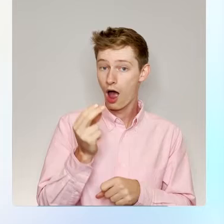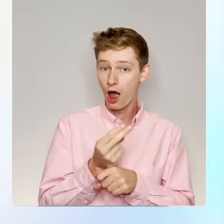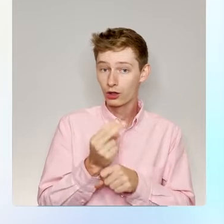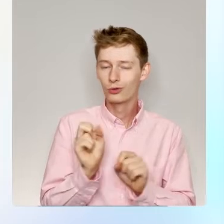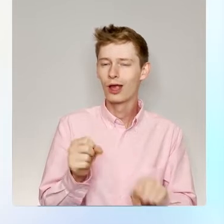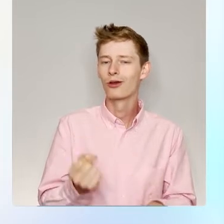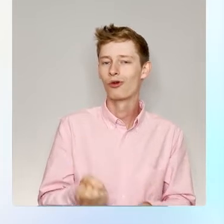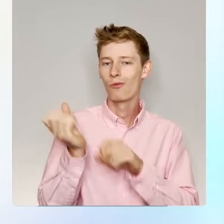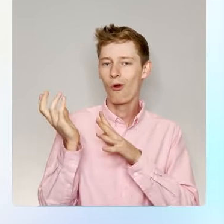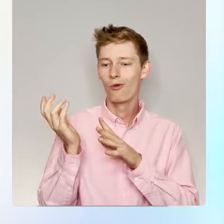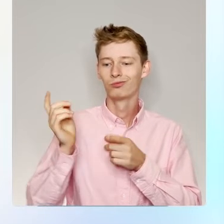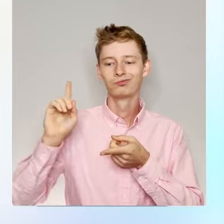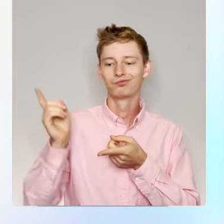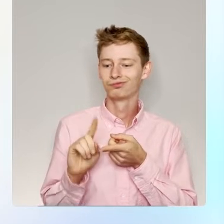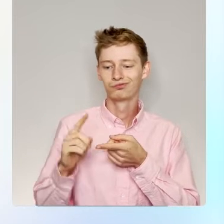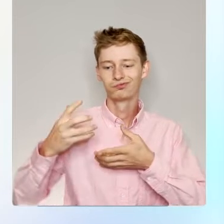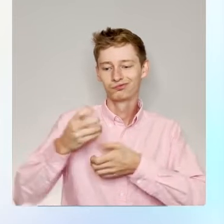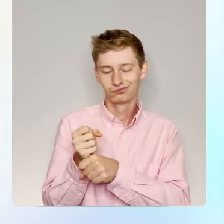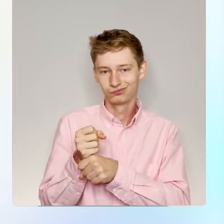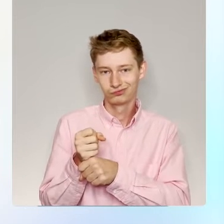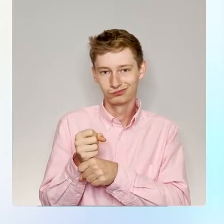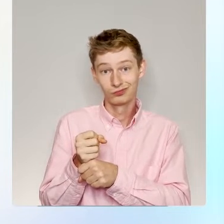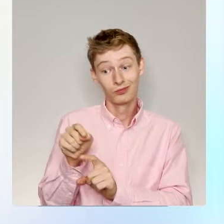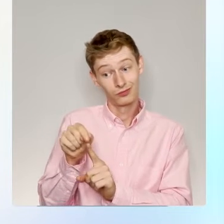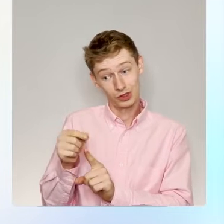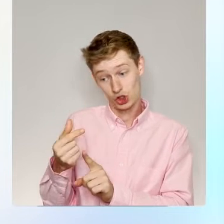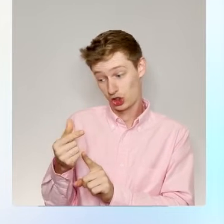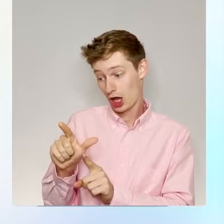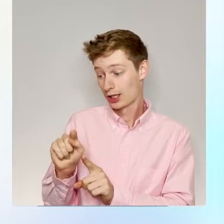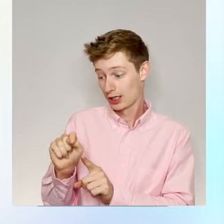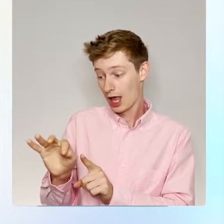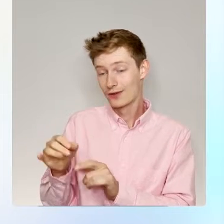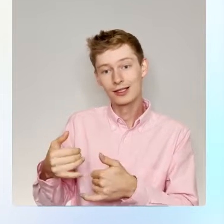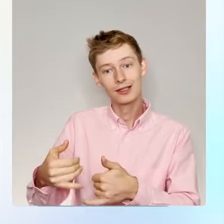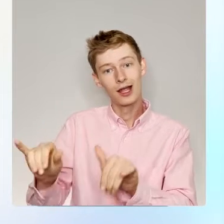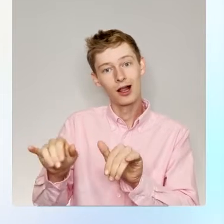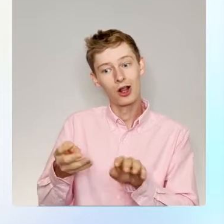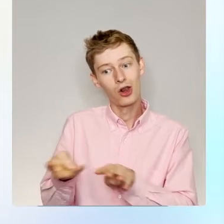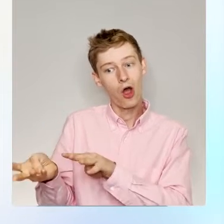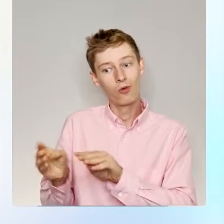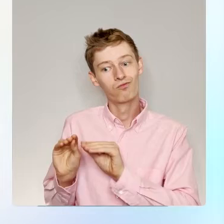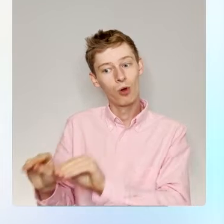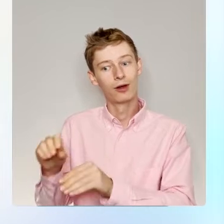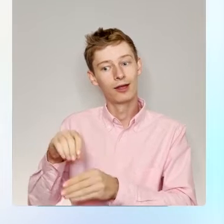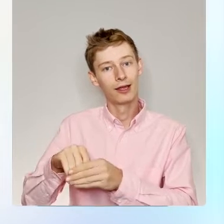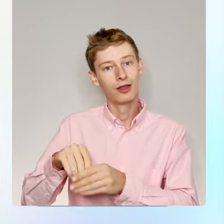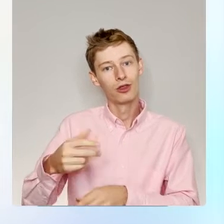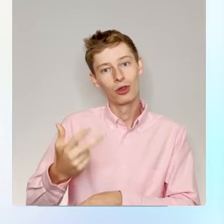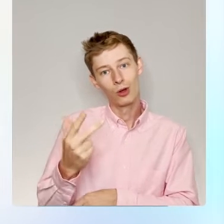for those compression extensions. KTX2 and GLTF compression is fortunately well-supported,